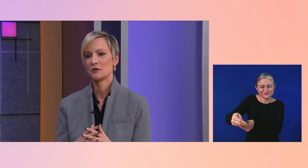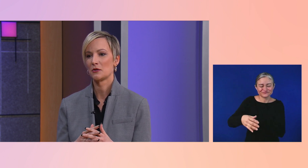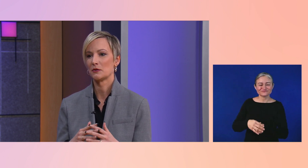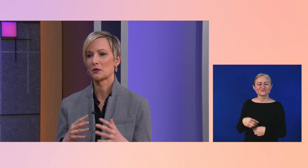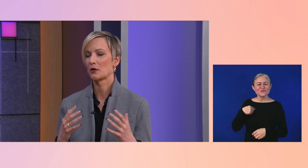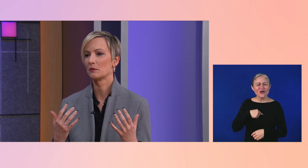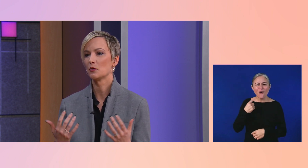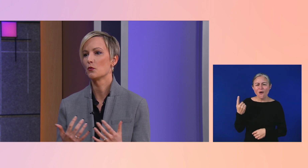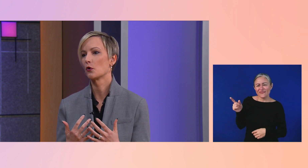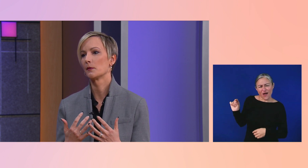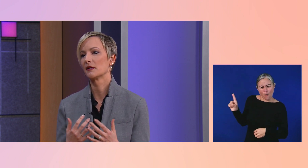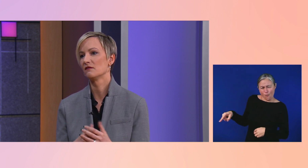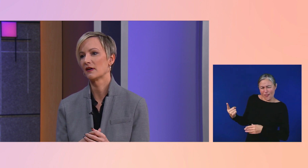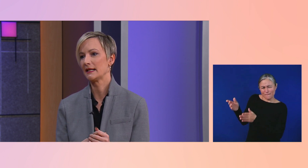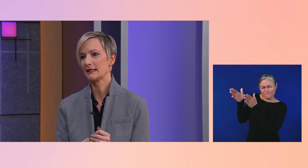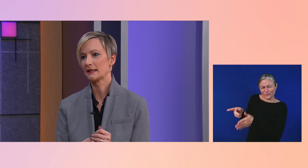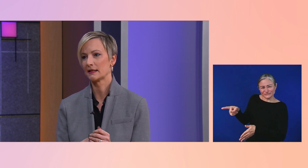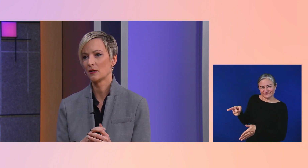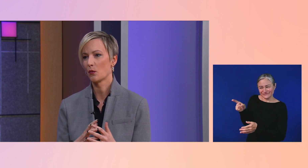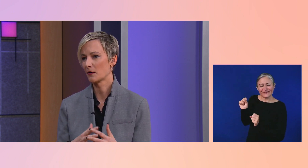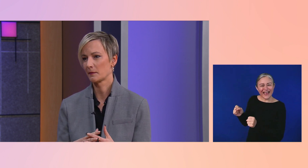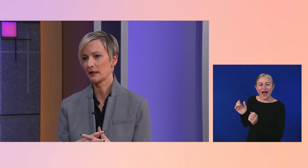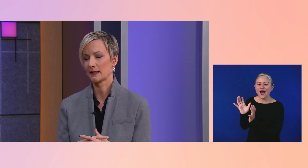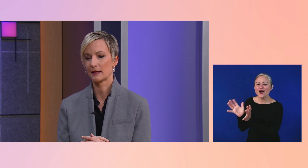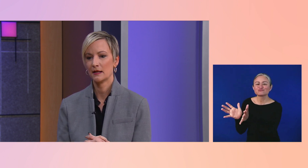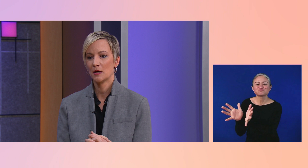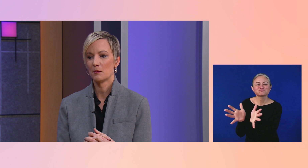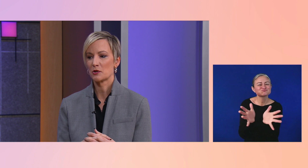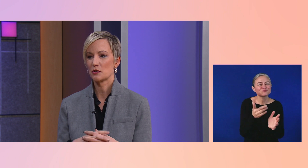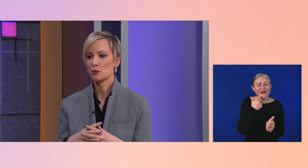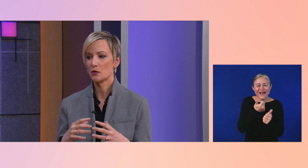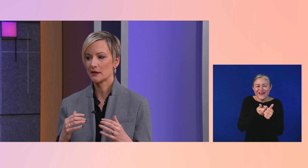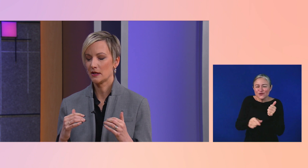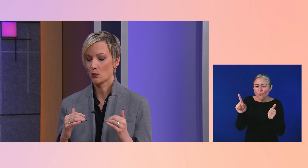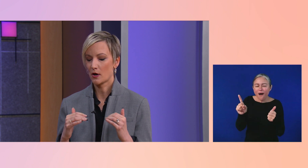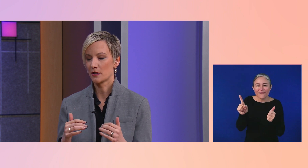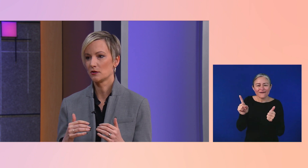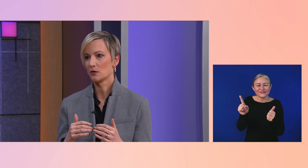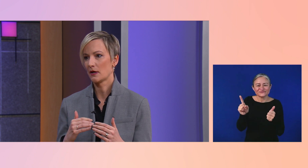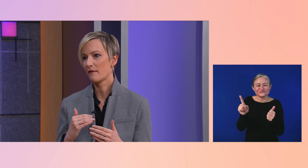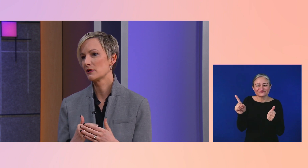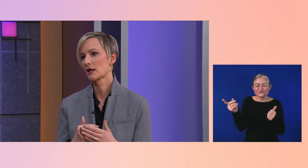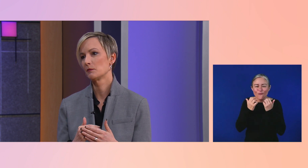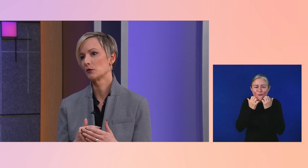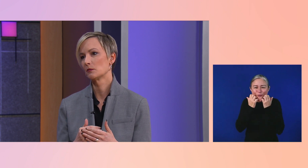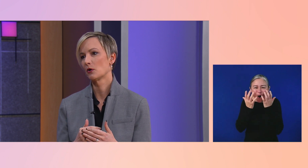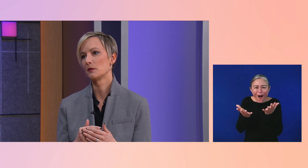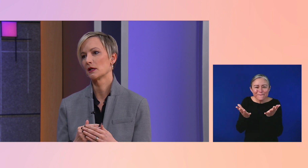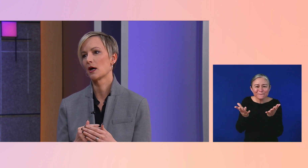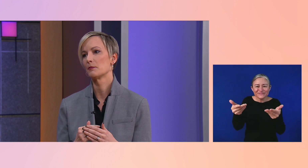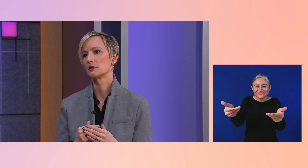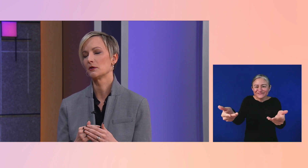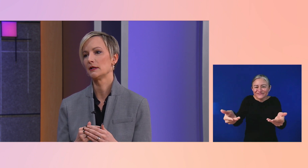She was incredibly warm and inviting, welcoming. But she really wanted you, every time there's a moment and opportunity,